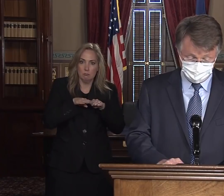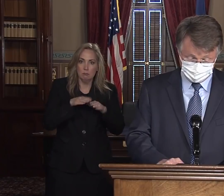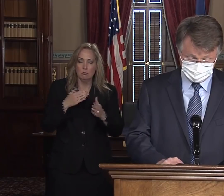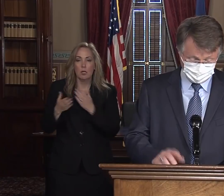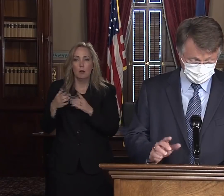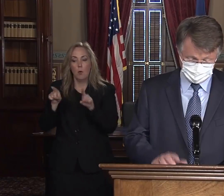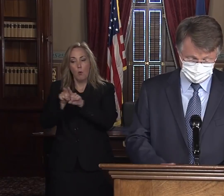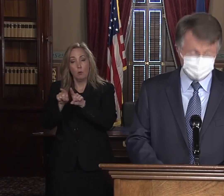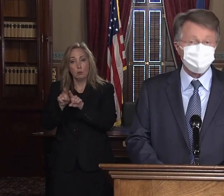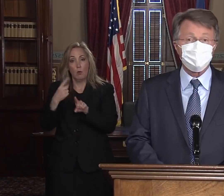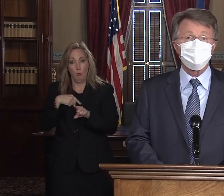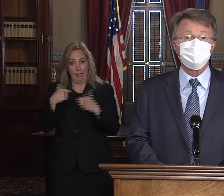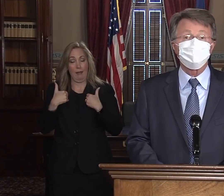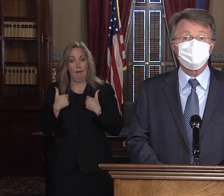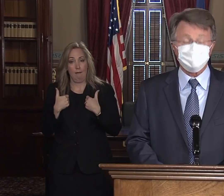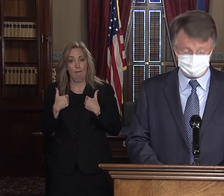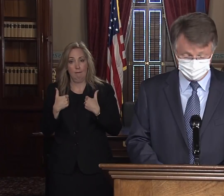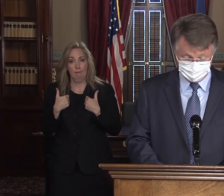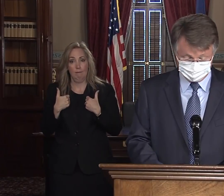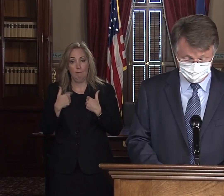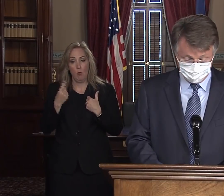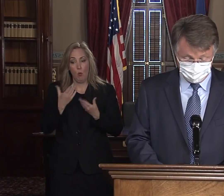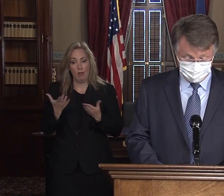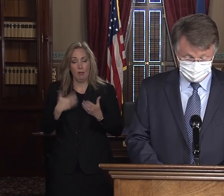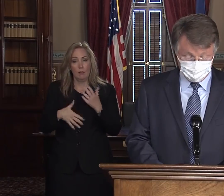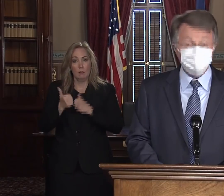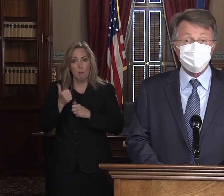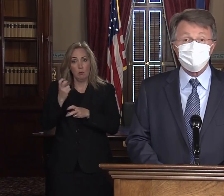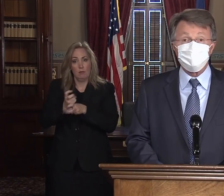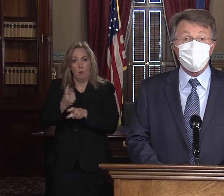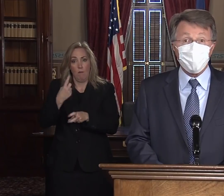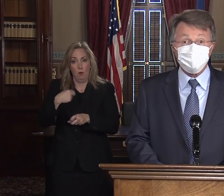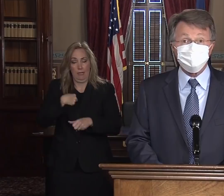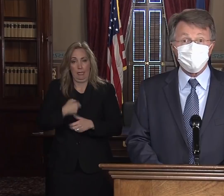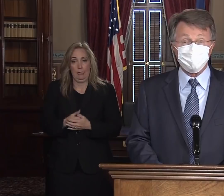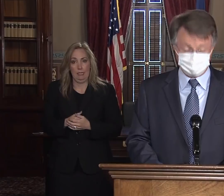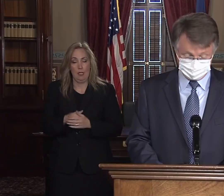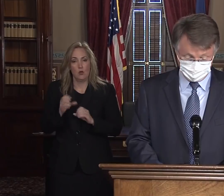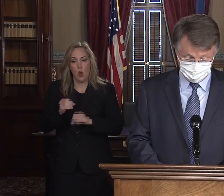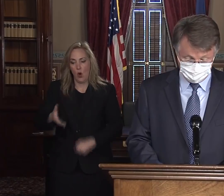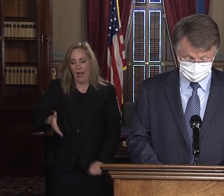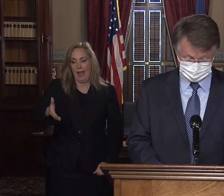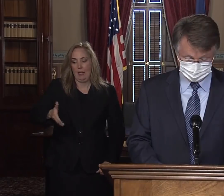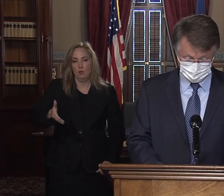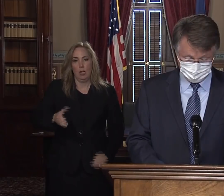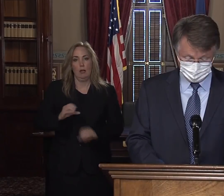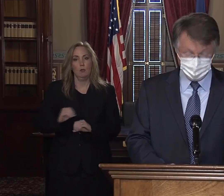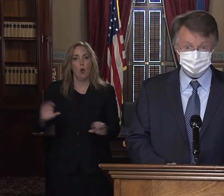LORD'S SUPPER, IT'S PREPACKAGED, YOU PICK IT UP, WE DON'T SERVE IT. WE HAVE ON-LINE GIVING AND THE